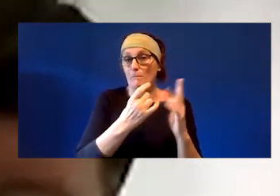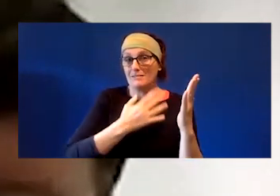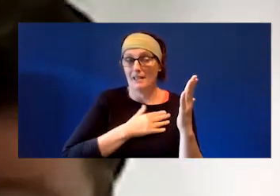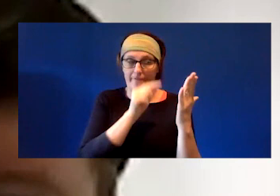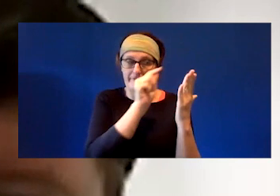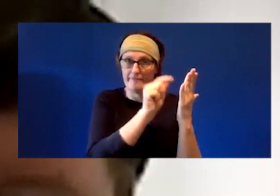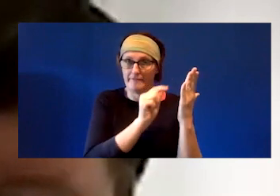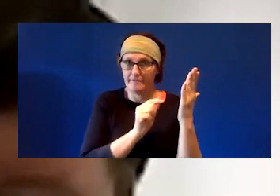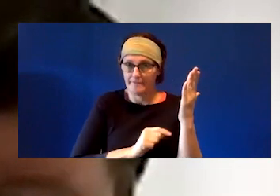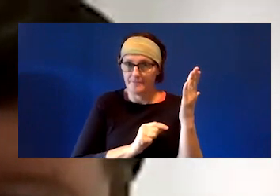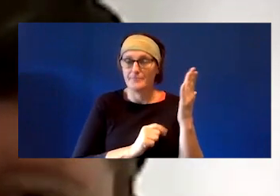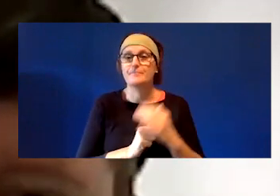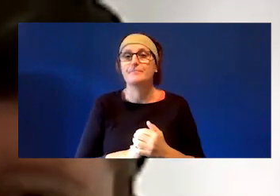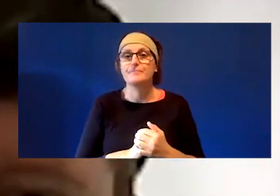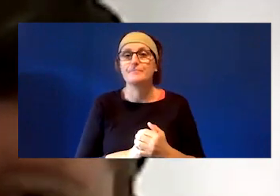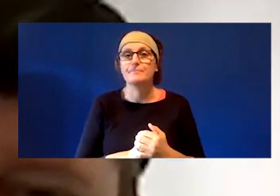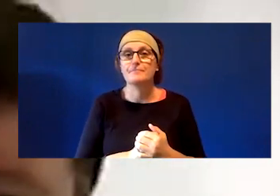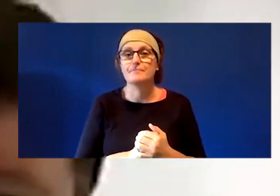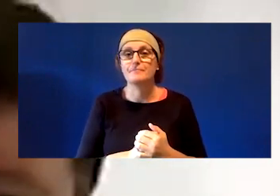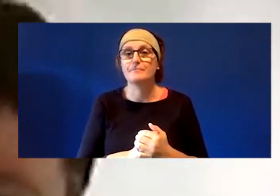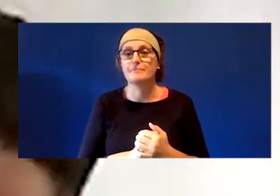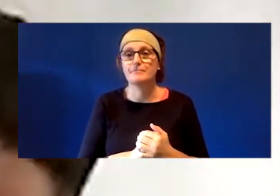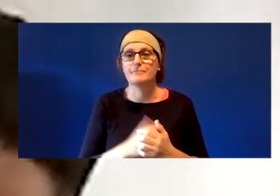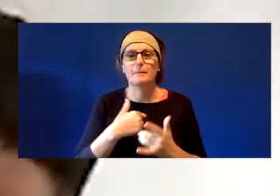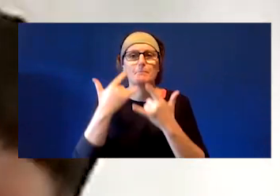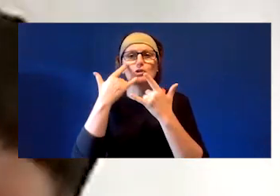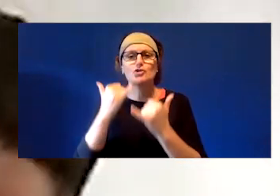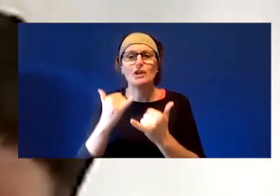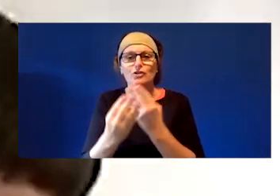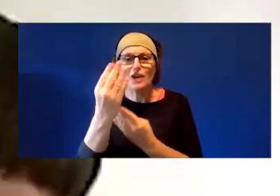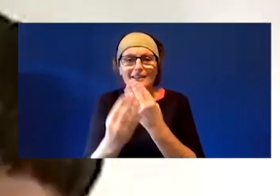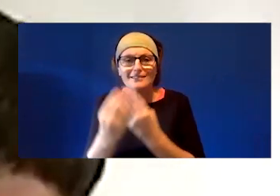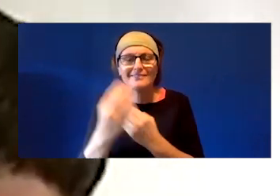sorry, just checking in on the chats here again. Some of the things